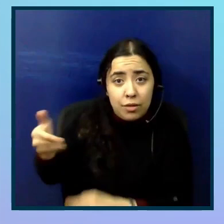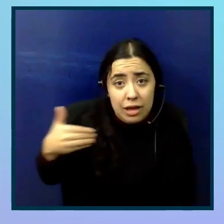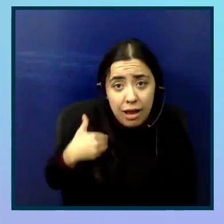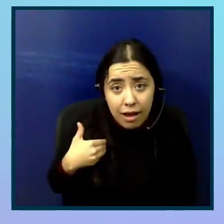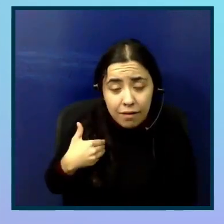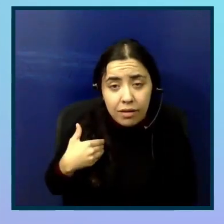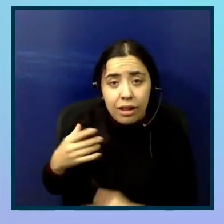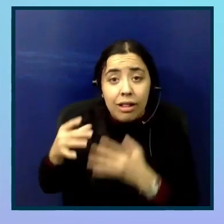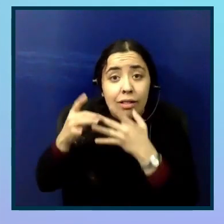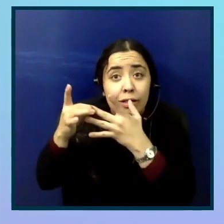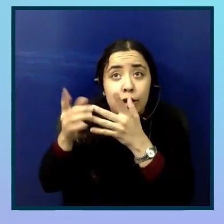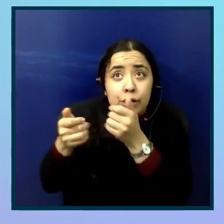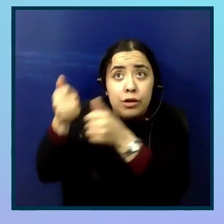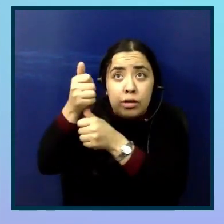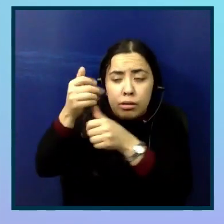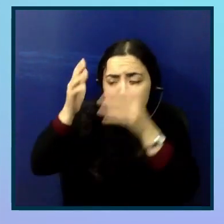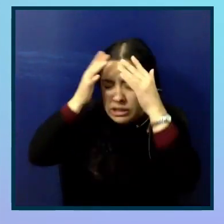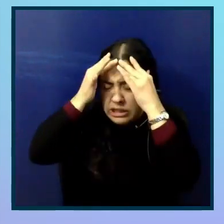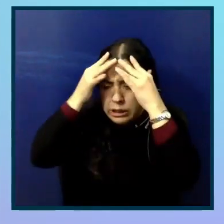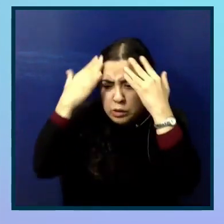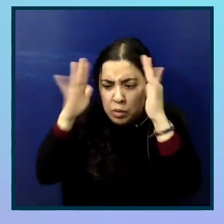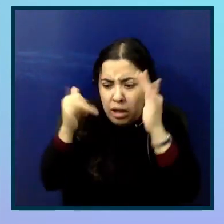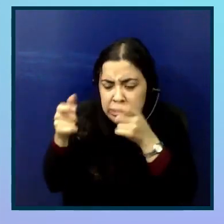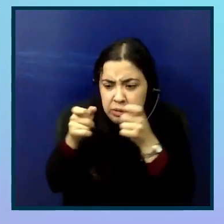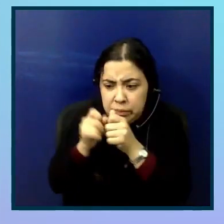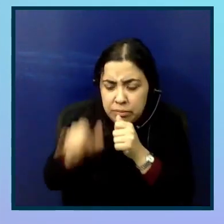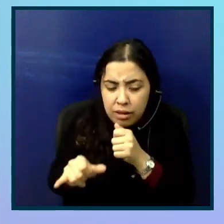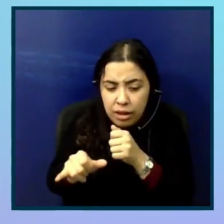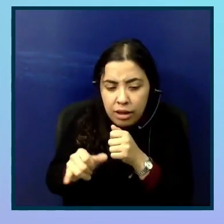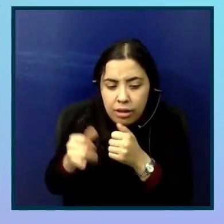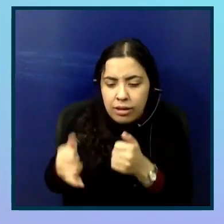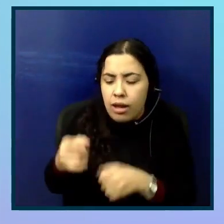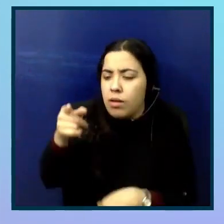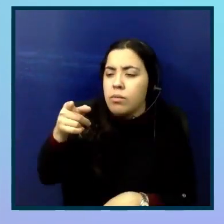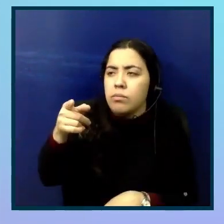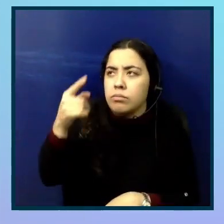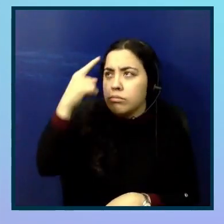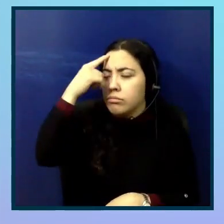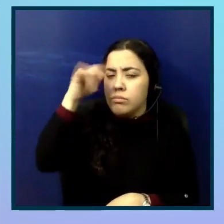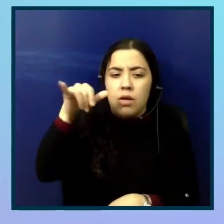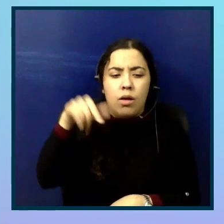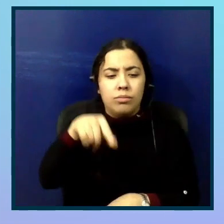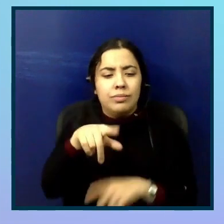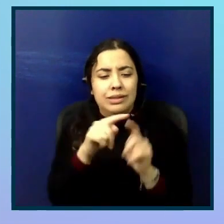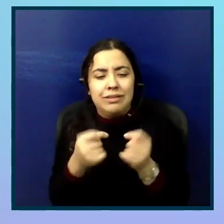oh my God, I have no idea how to deal with this, were like, oh, there's a team over here that's already working on it.